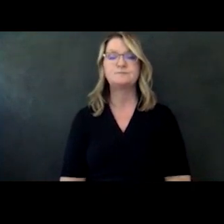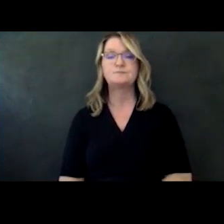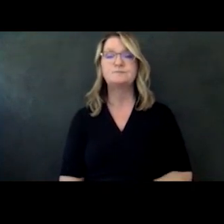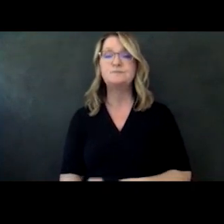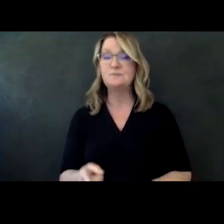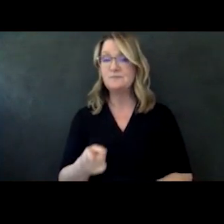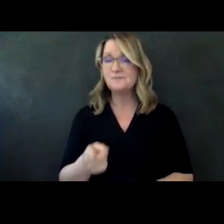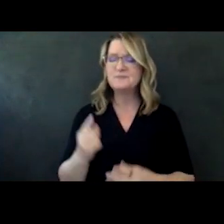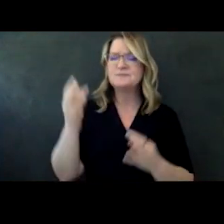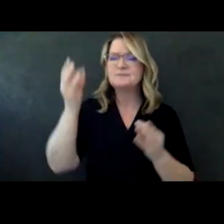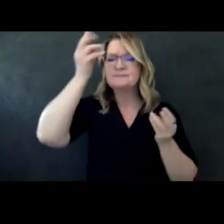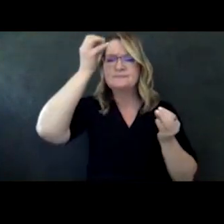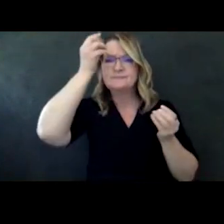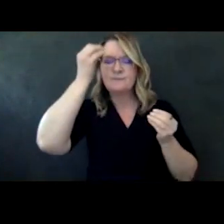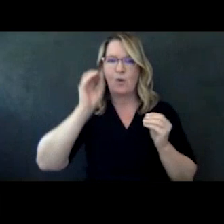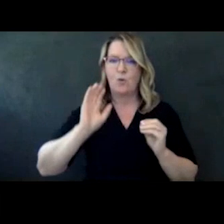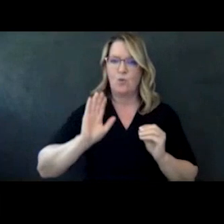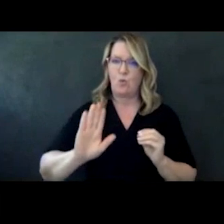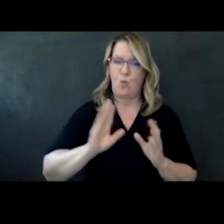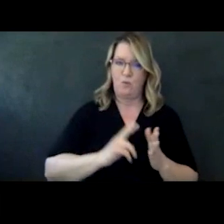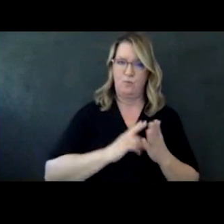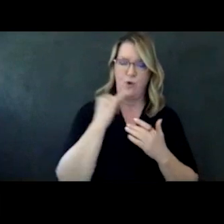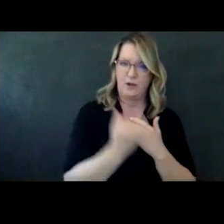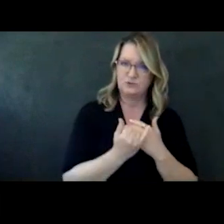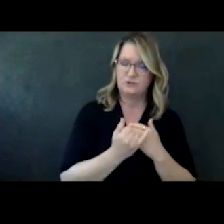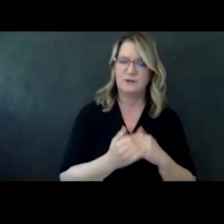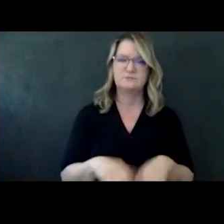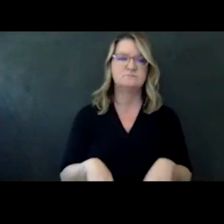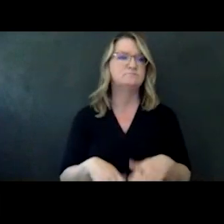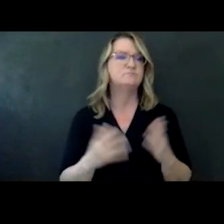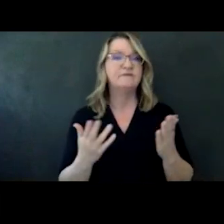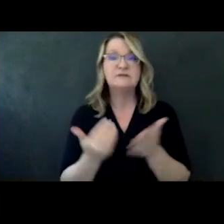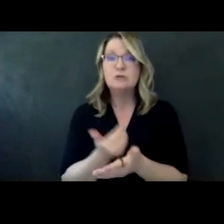specific project. Whether your project is new or you're well into your grant period,